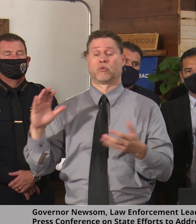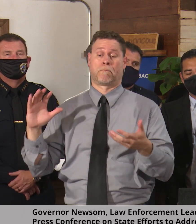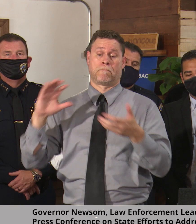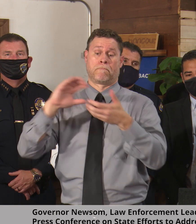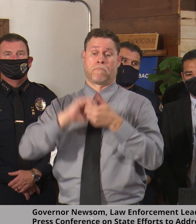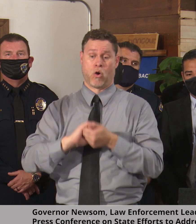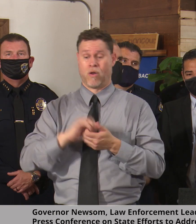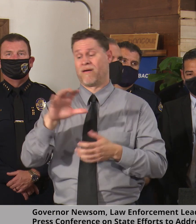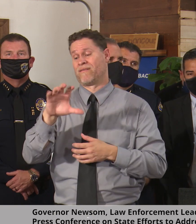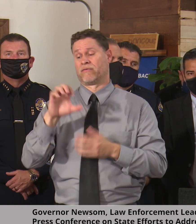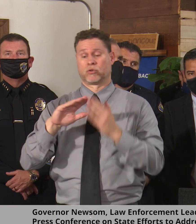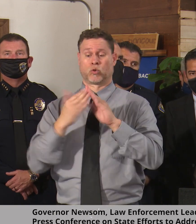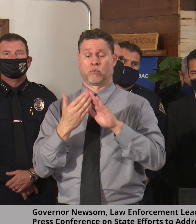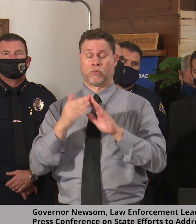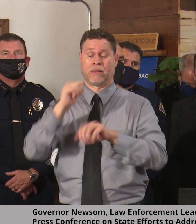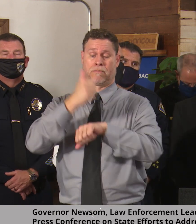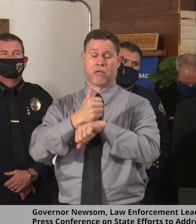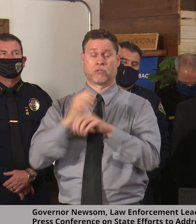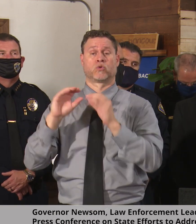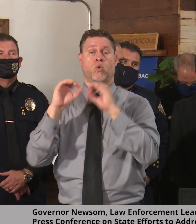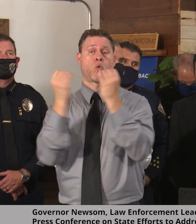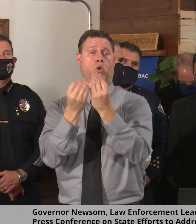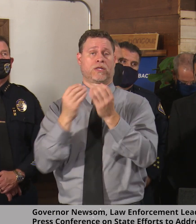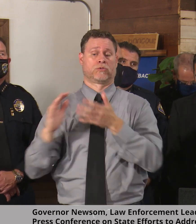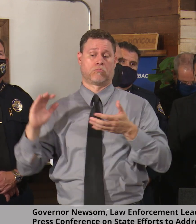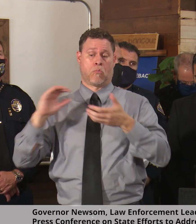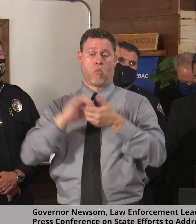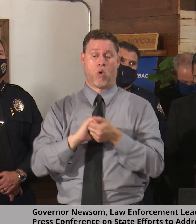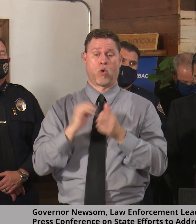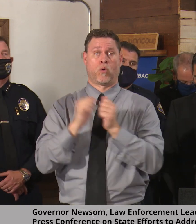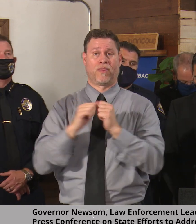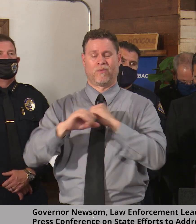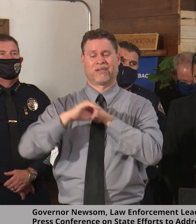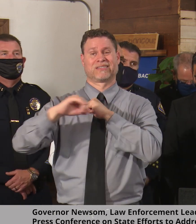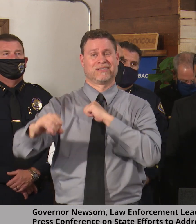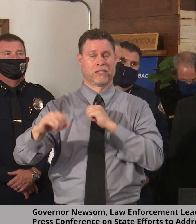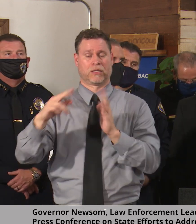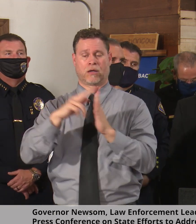500 community-based organizations we partnered with. We extended contracts and we included a